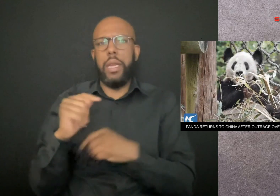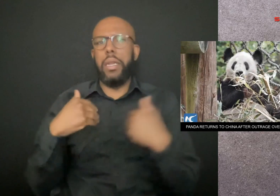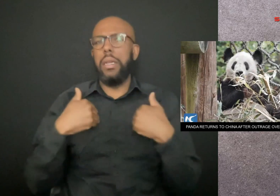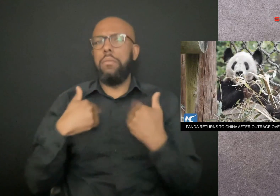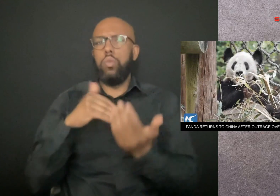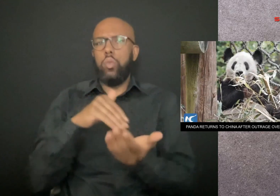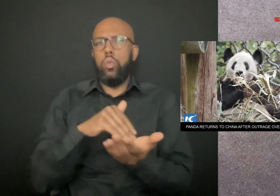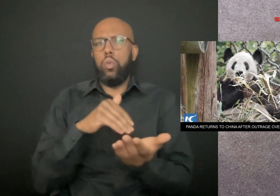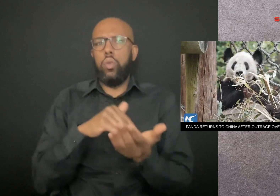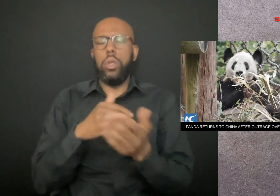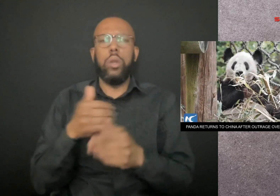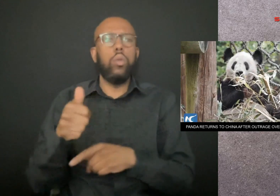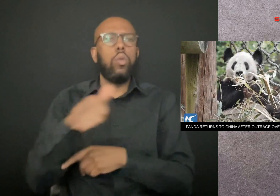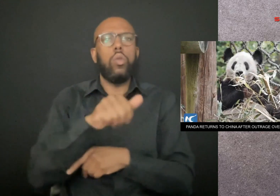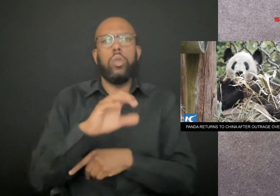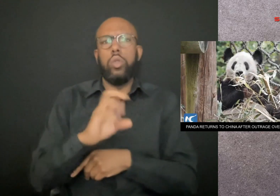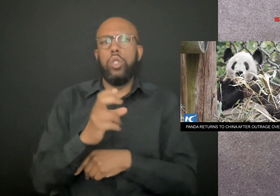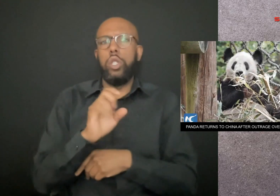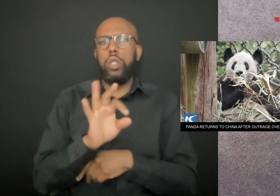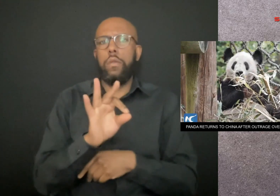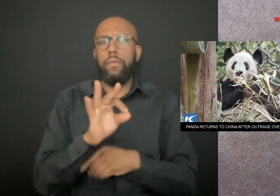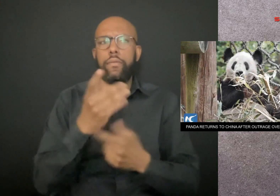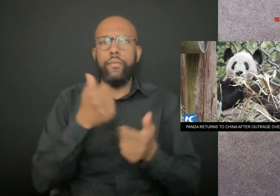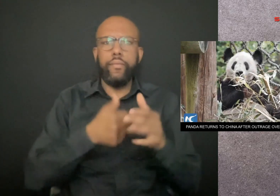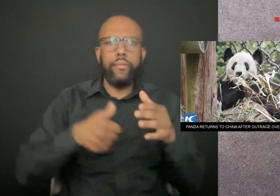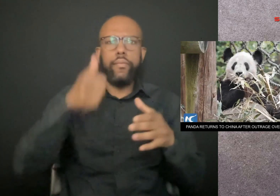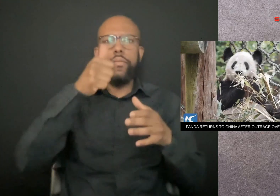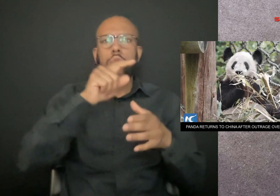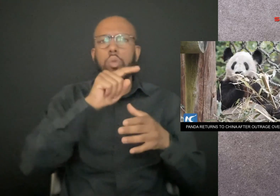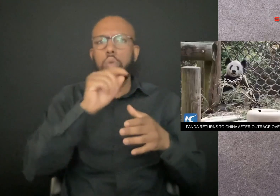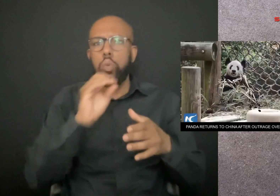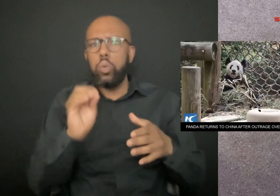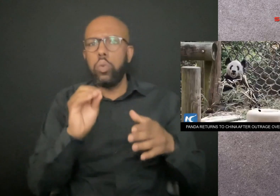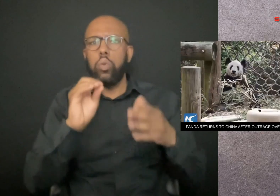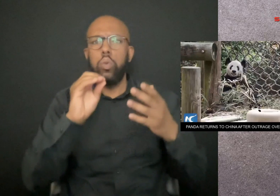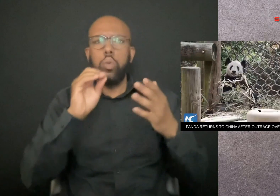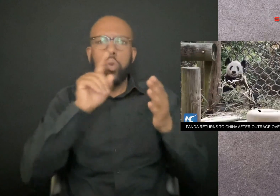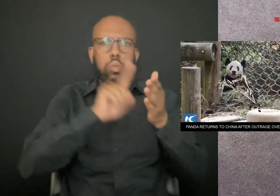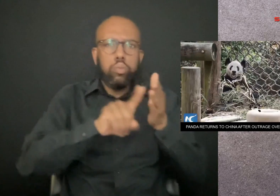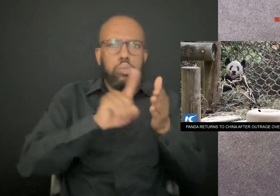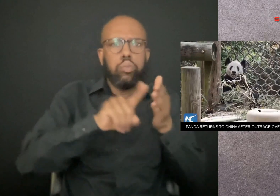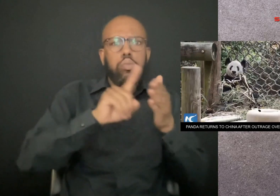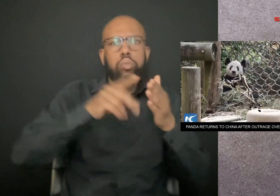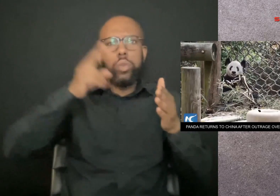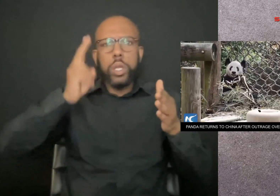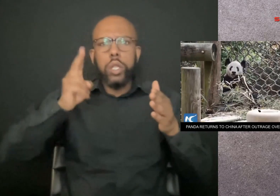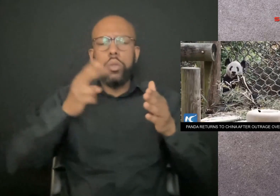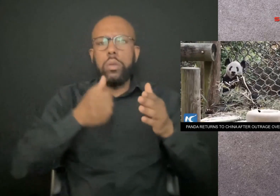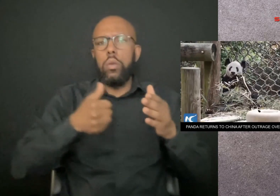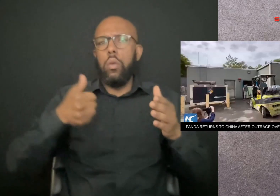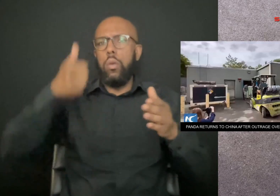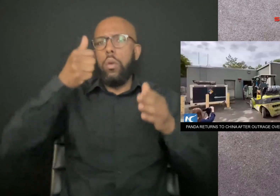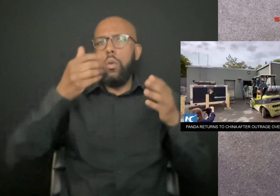A senior veterinarian and chief Zoological officer from the Memphis Zoo are now accompanying